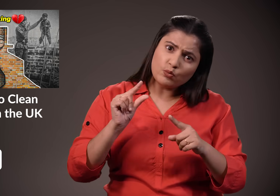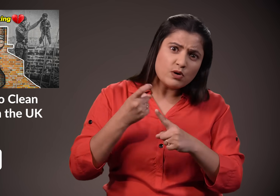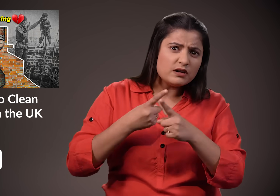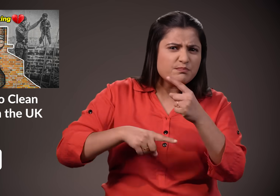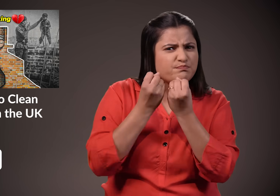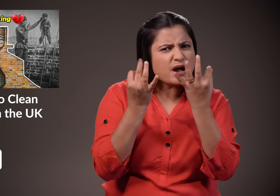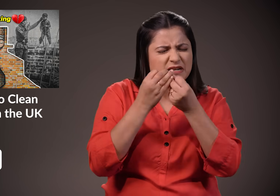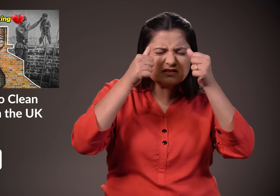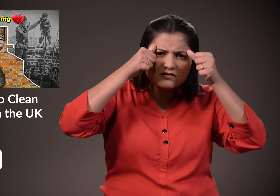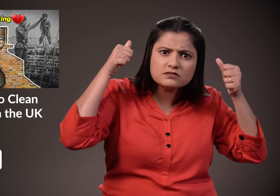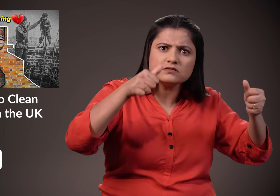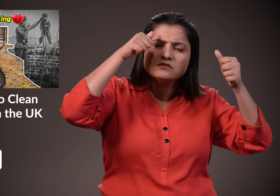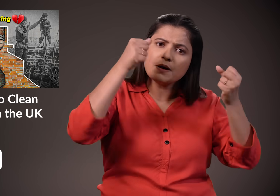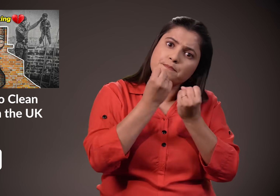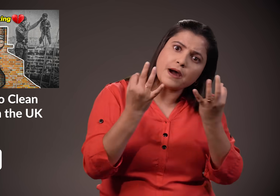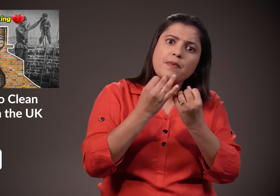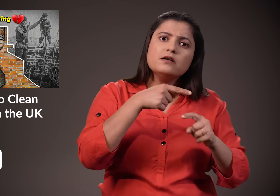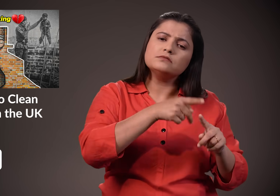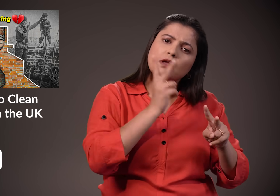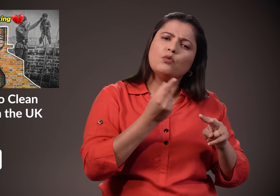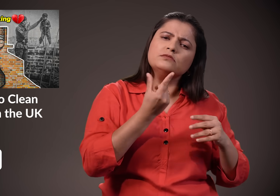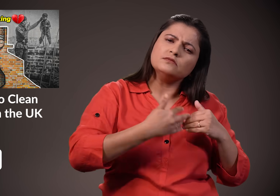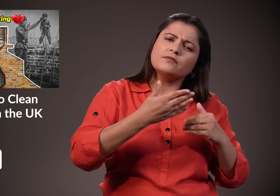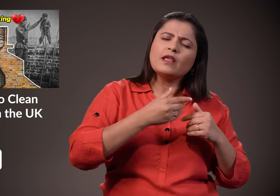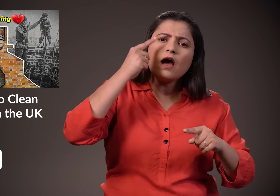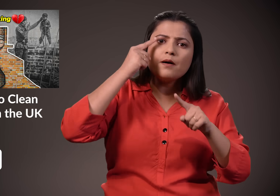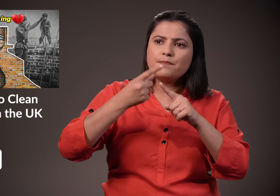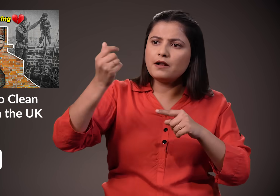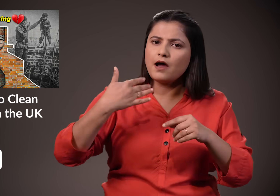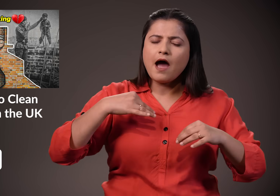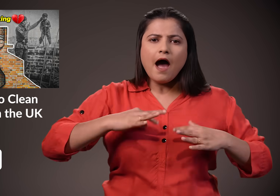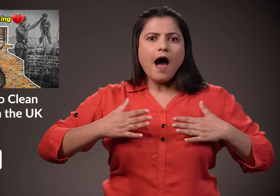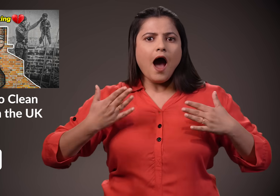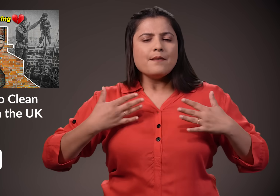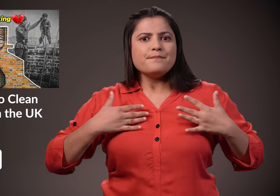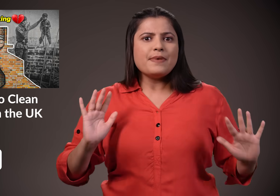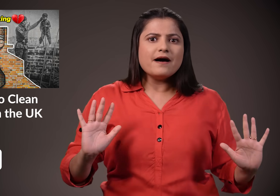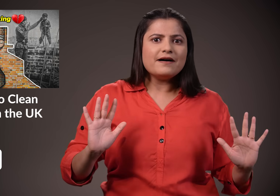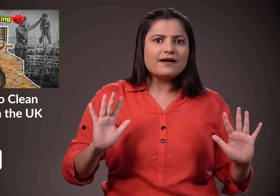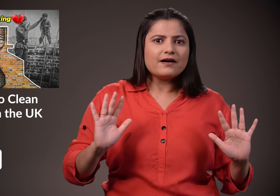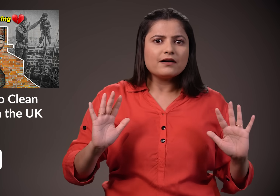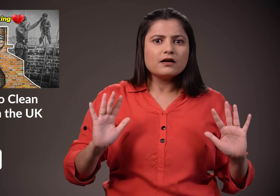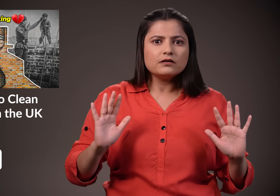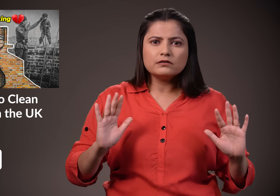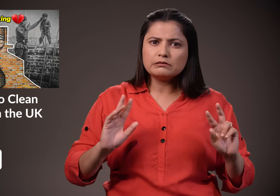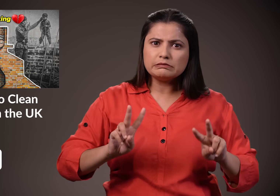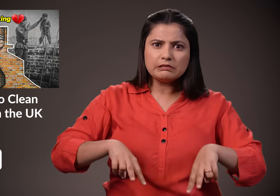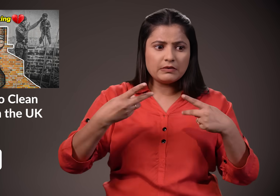In UK many people exploited the children to earn money and enjoy their life.